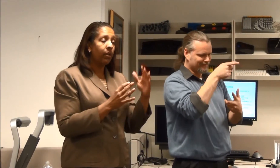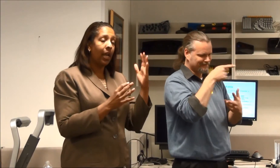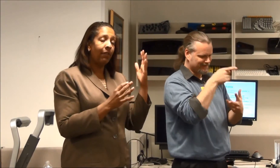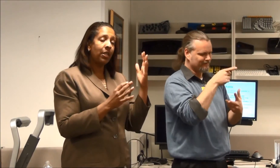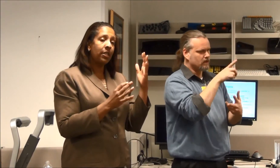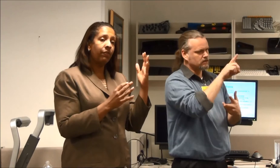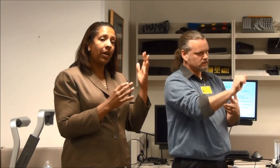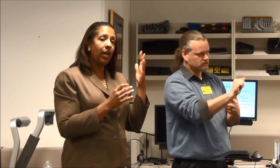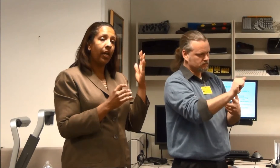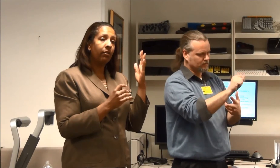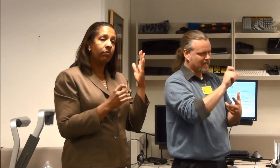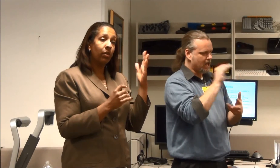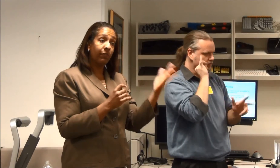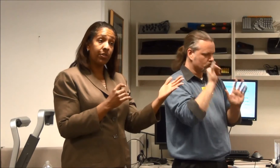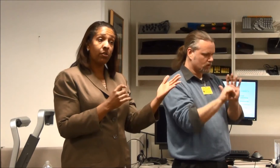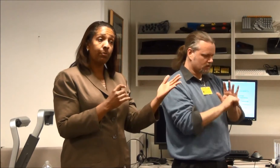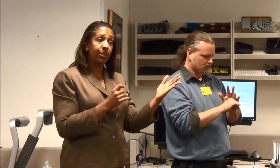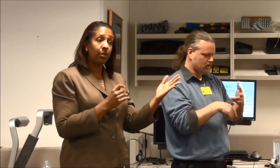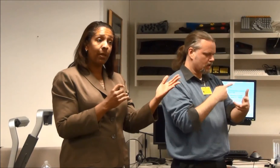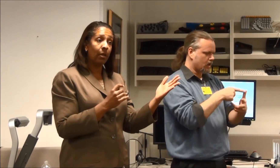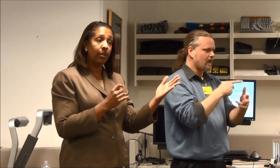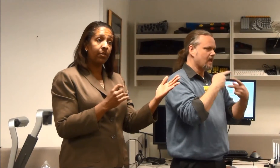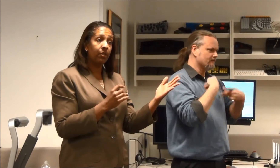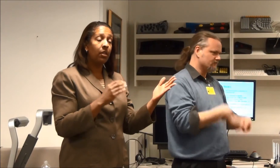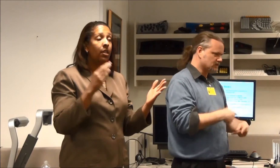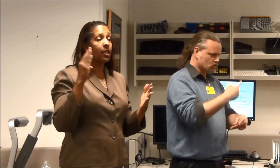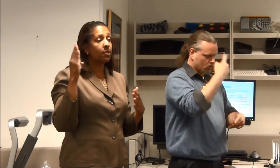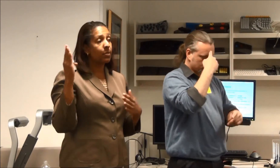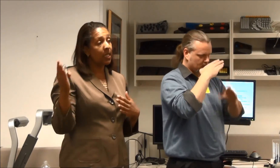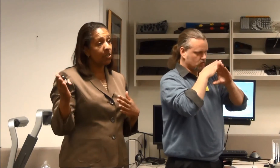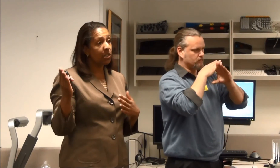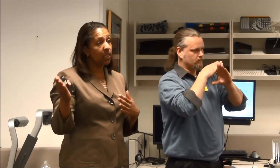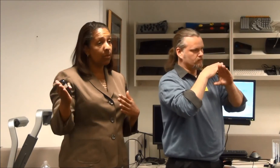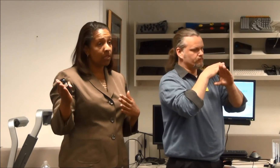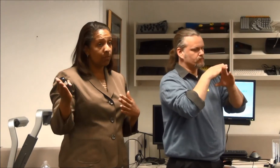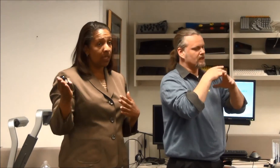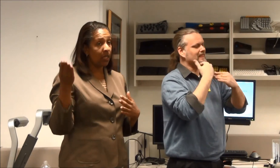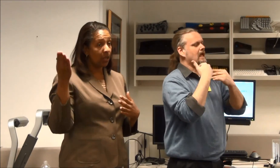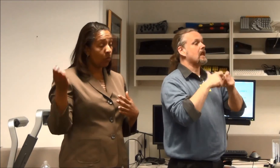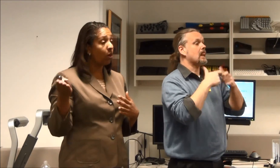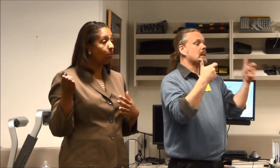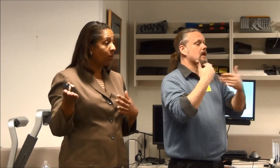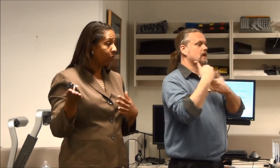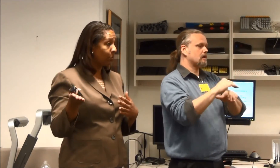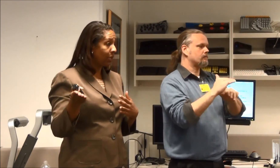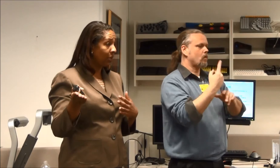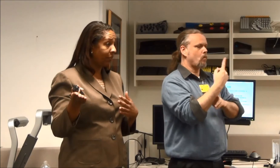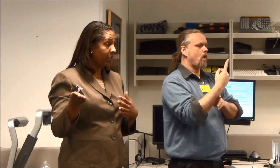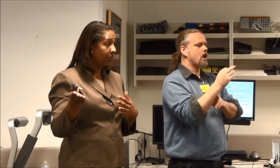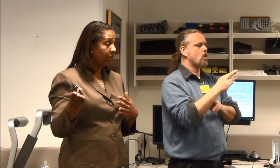I have to identify a physical or mental impairment that substantially limits me in one or more of those major life activities.